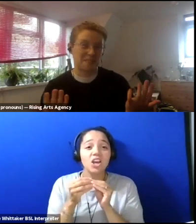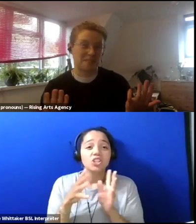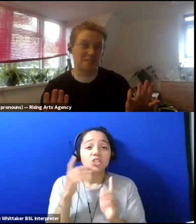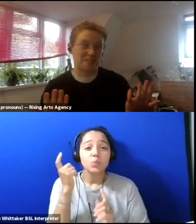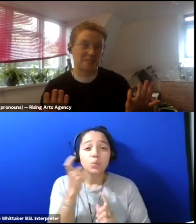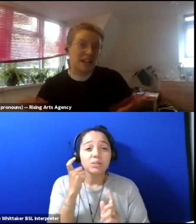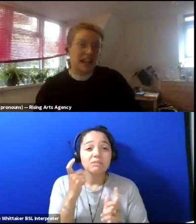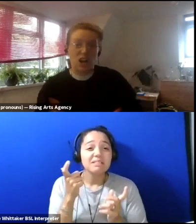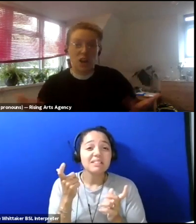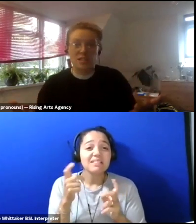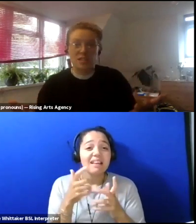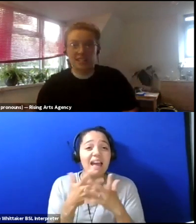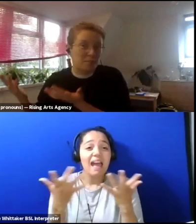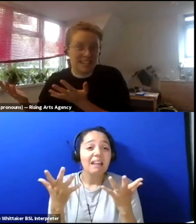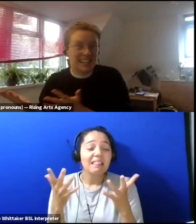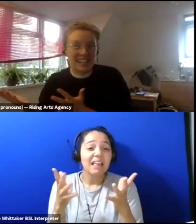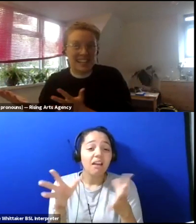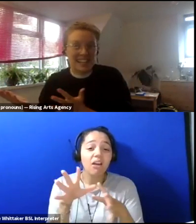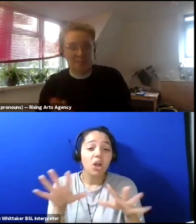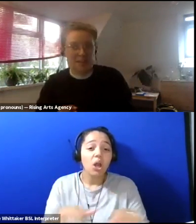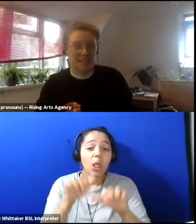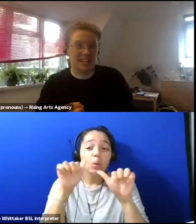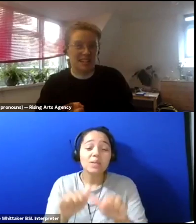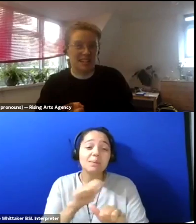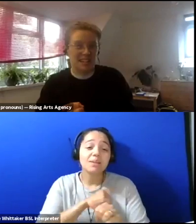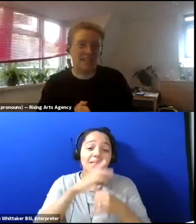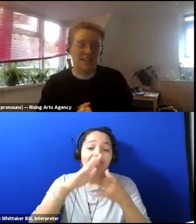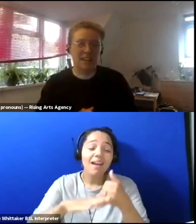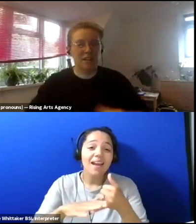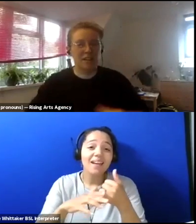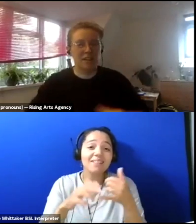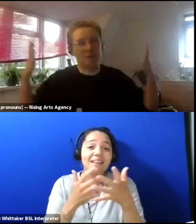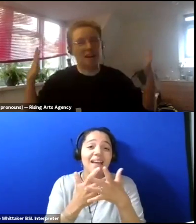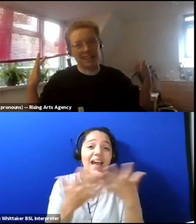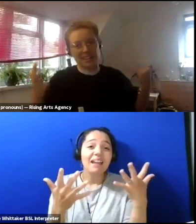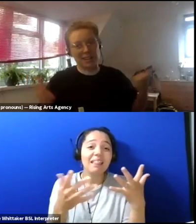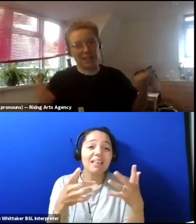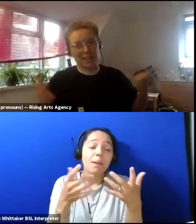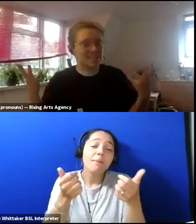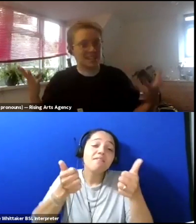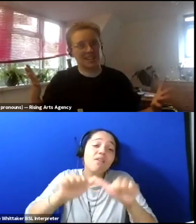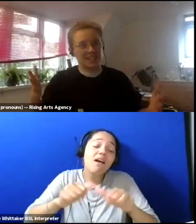I just wondered whether there was anything, in closing since we're basically at the end now, whether there was anything that you guys- final